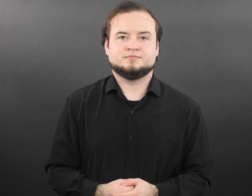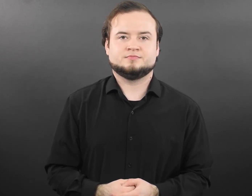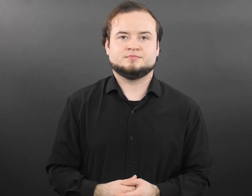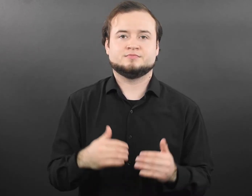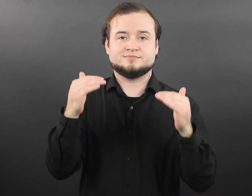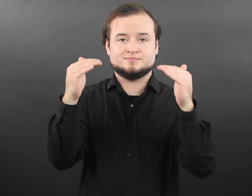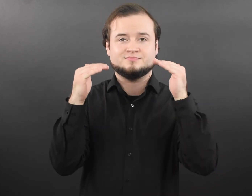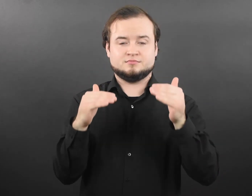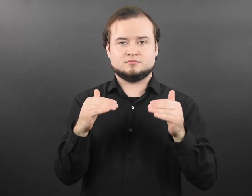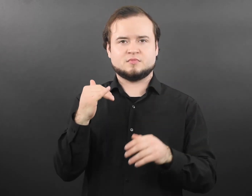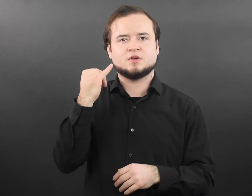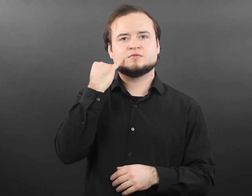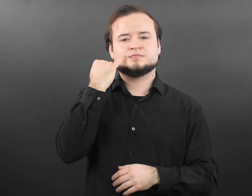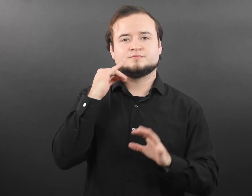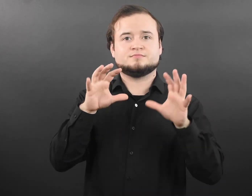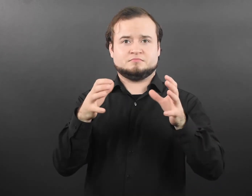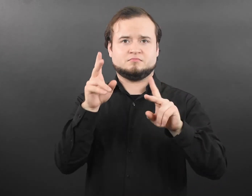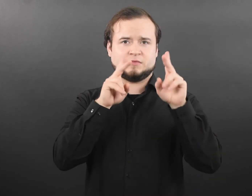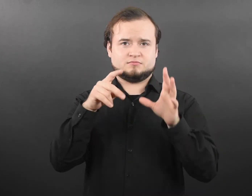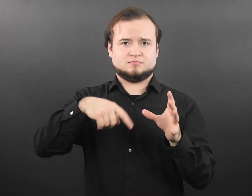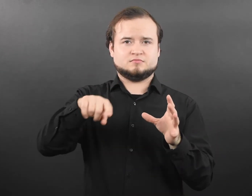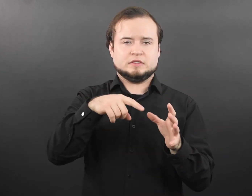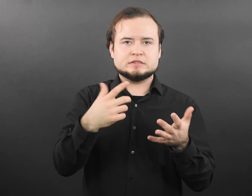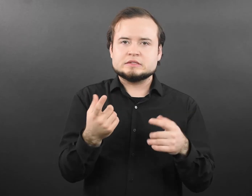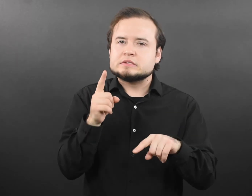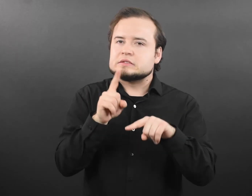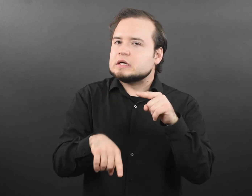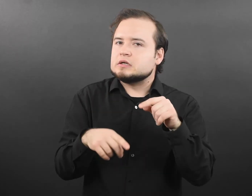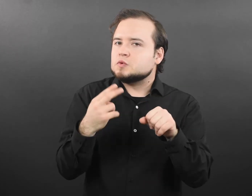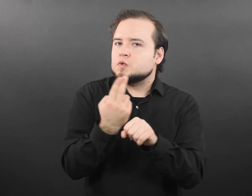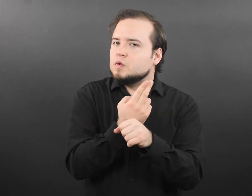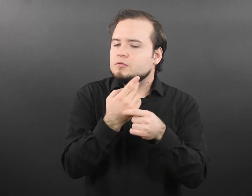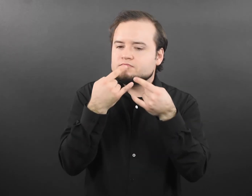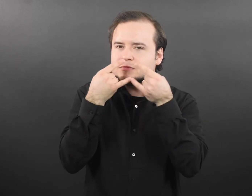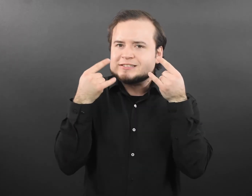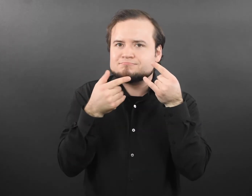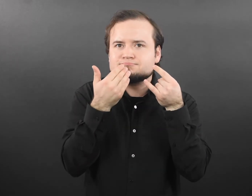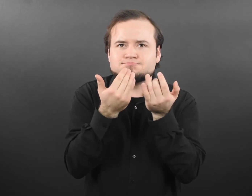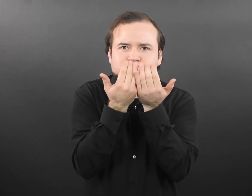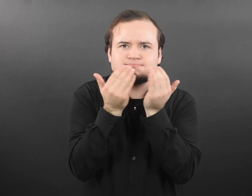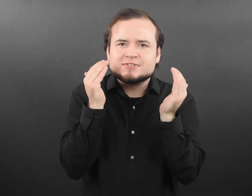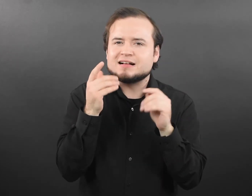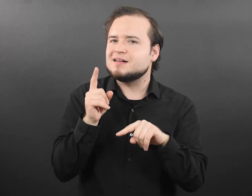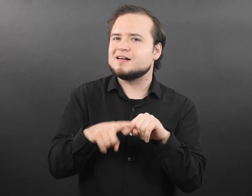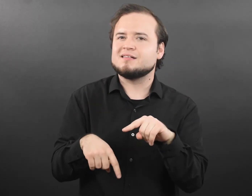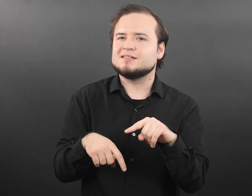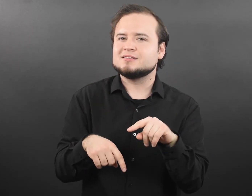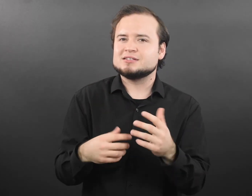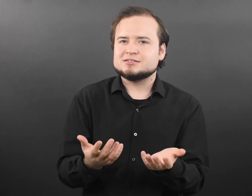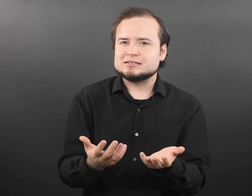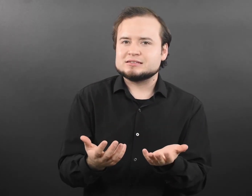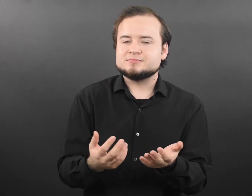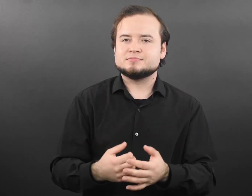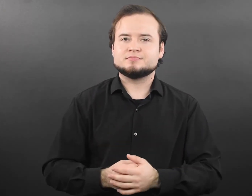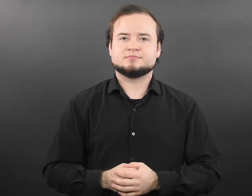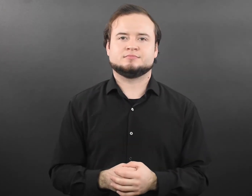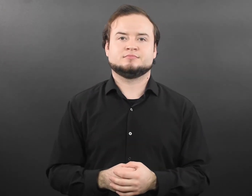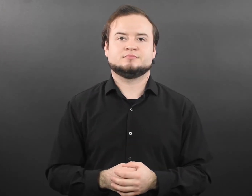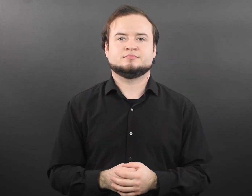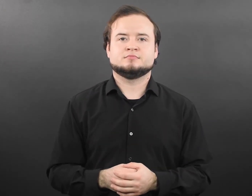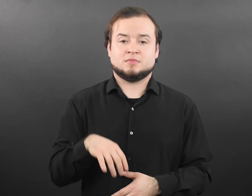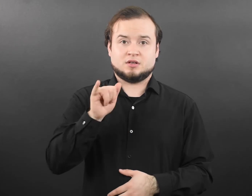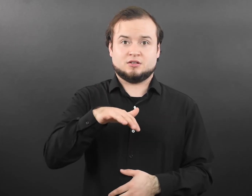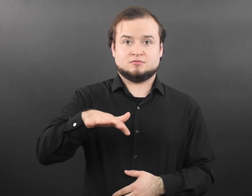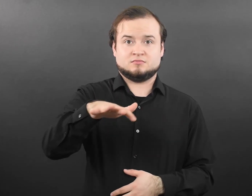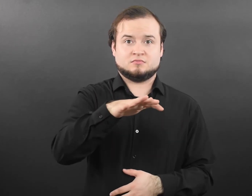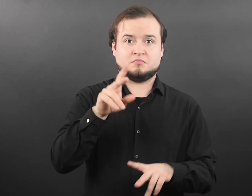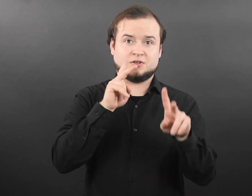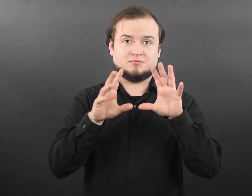If you are unable to wear a well-fitting mask